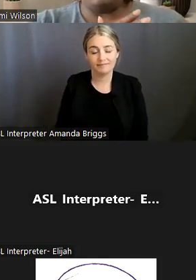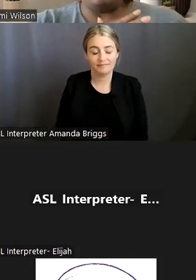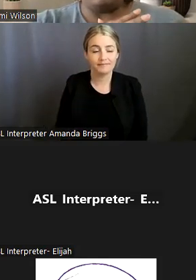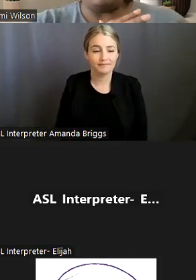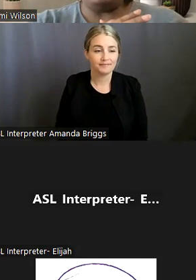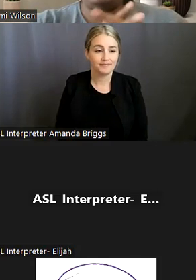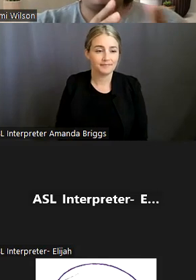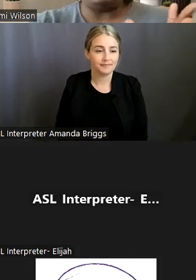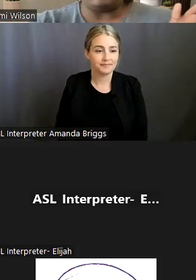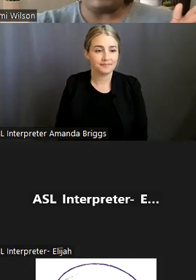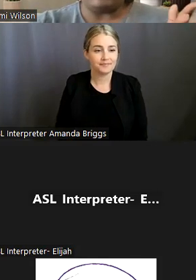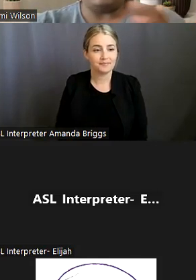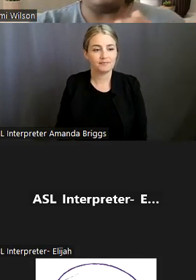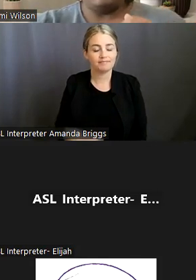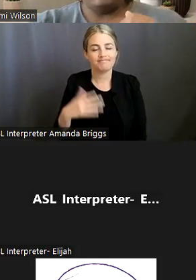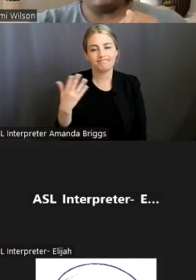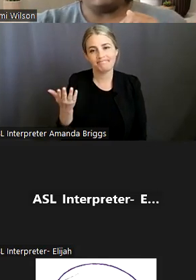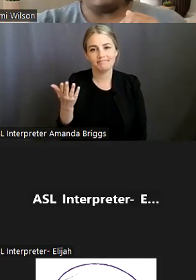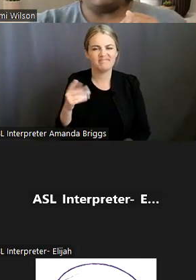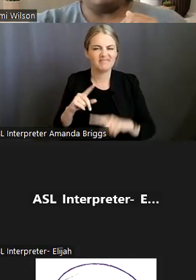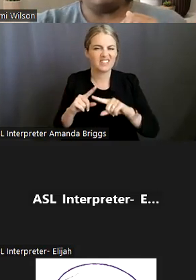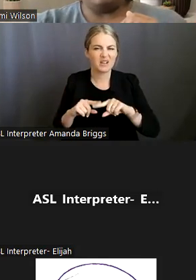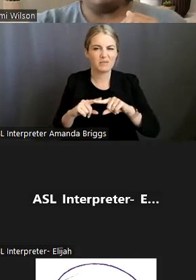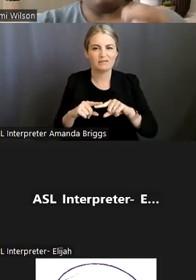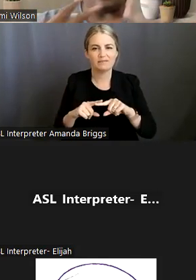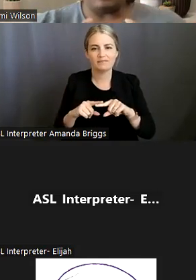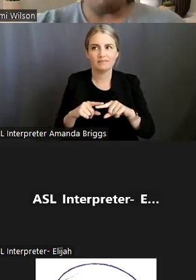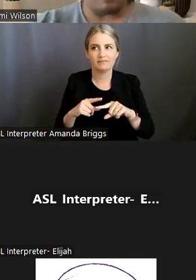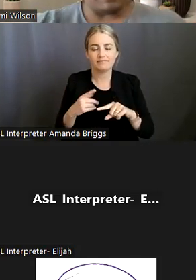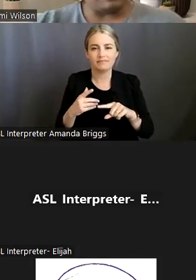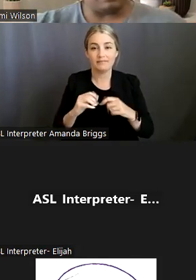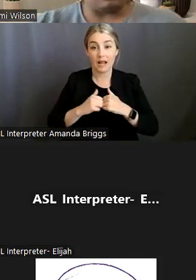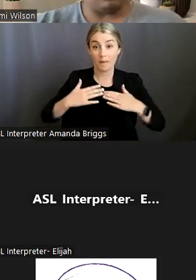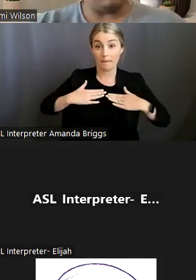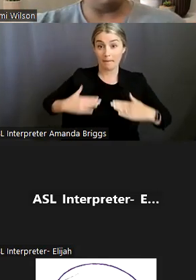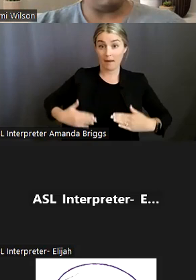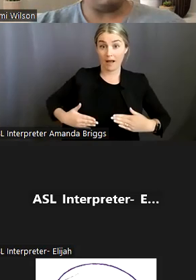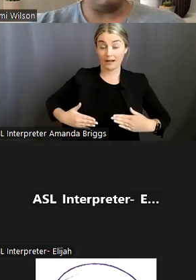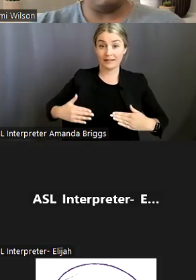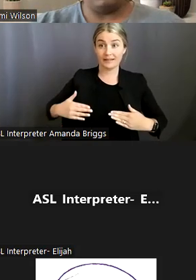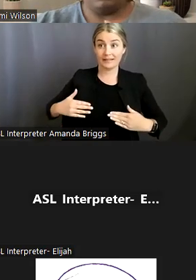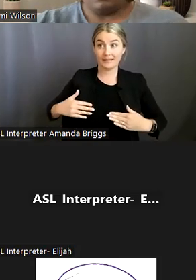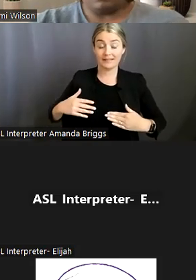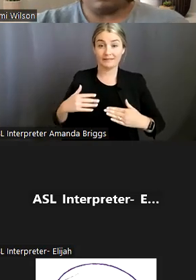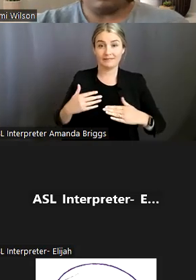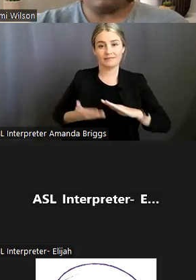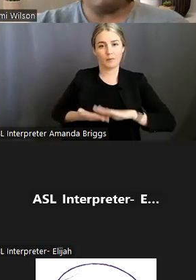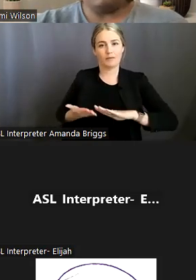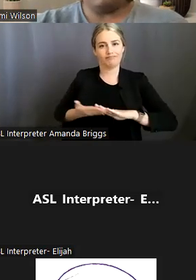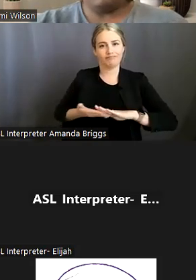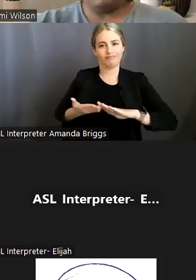And it just depends on how the body processes certain substances.